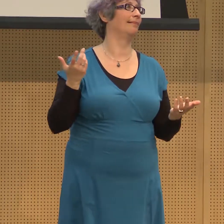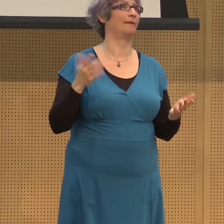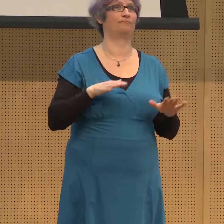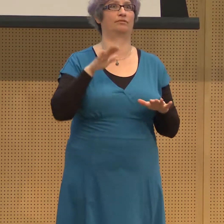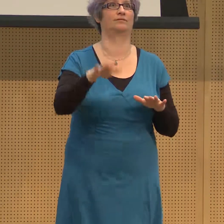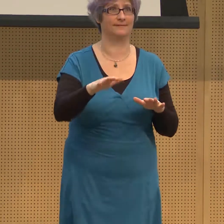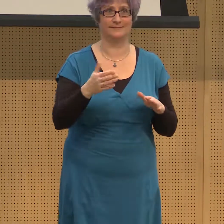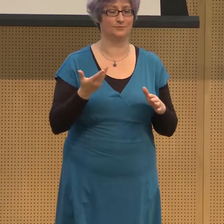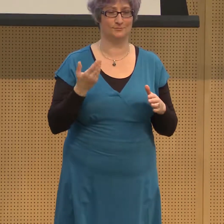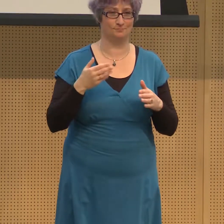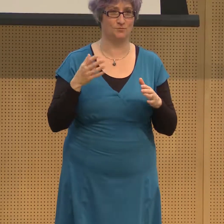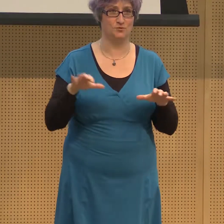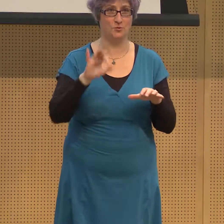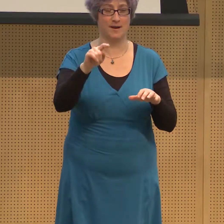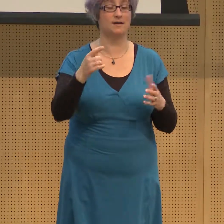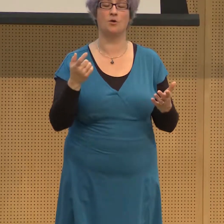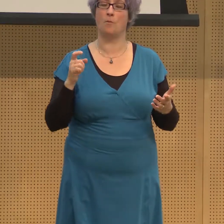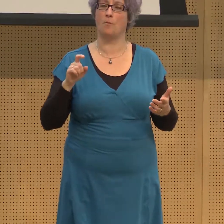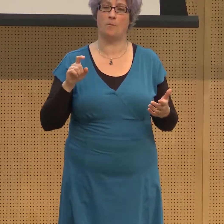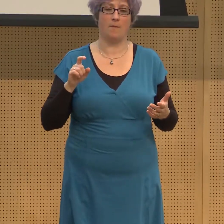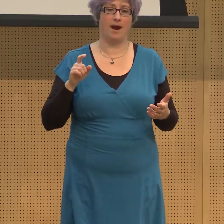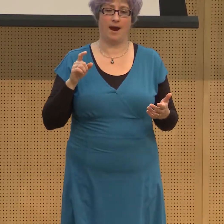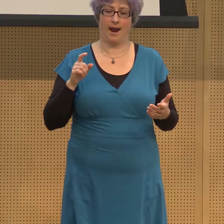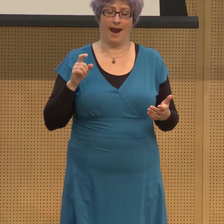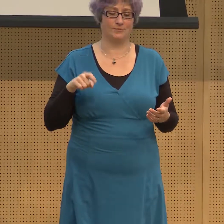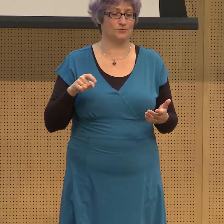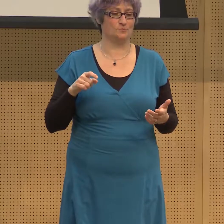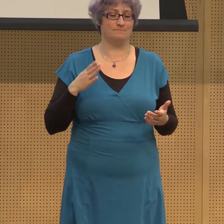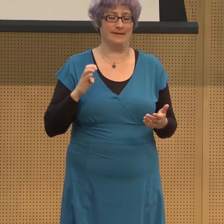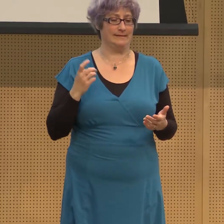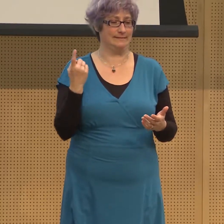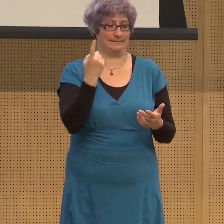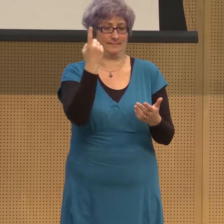It's not something that you decide to wake up and do one day.